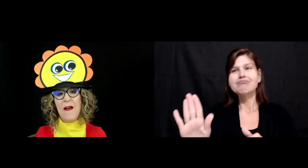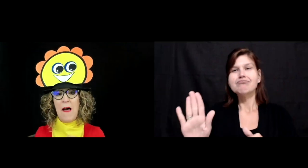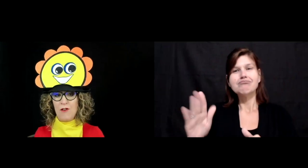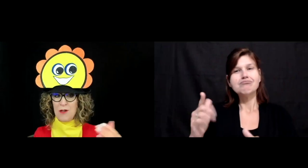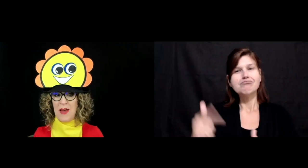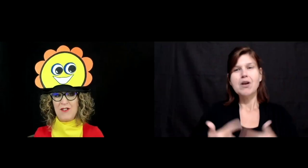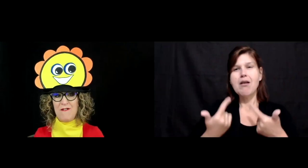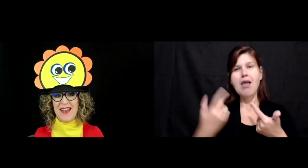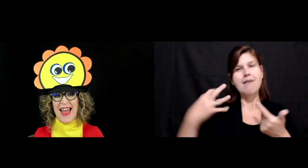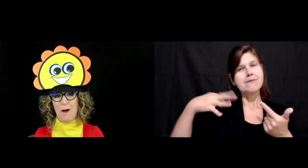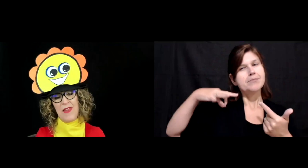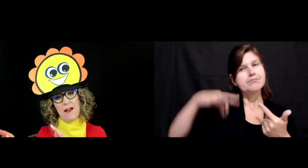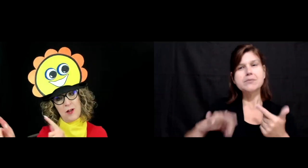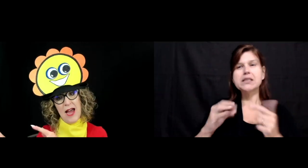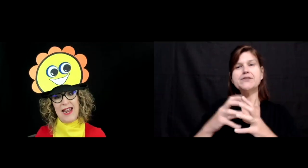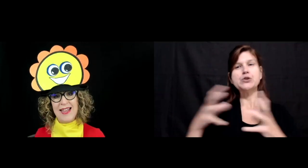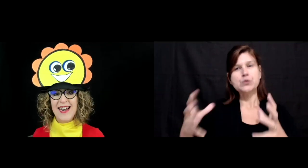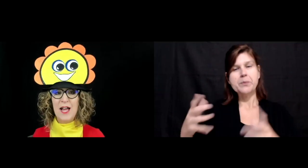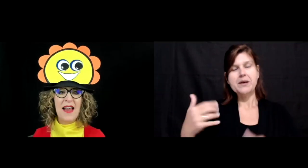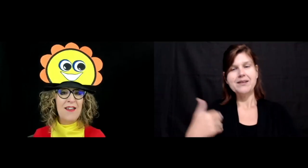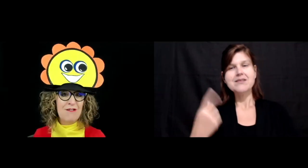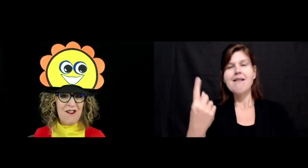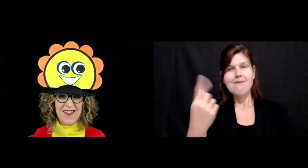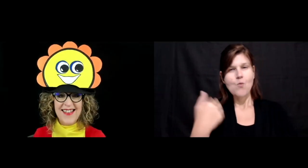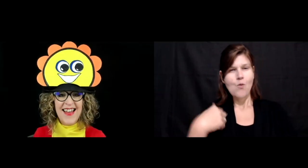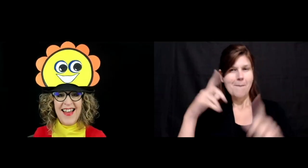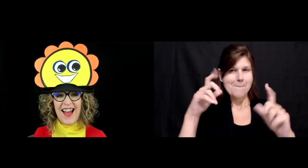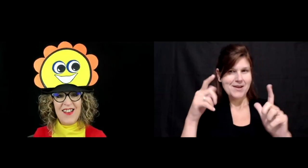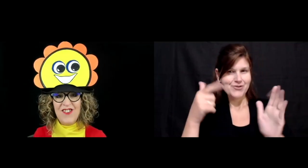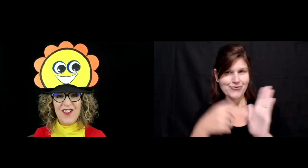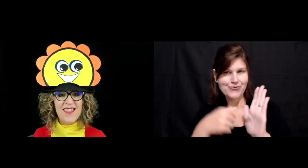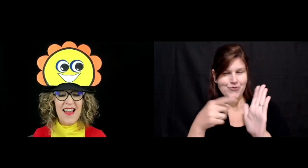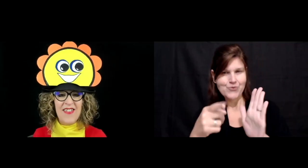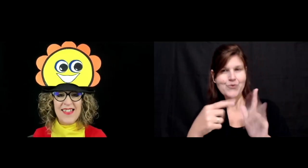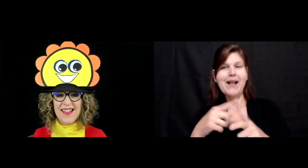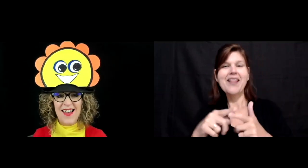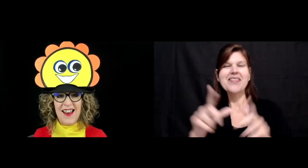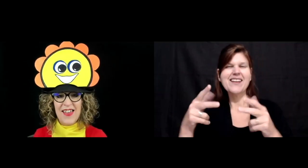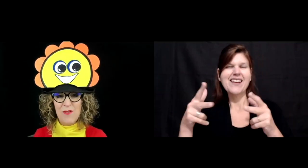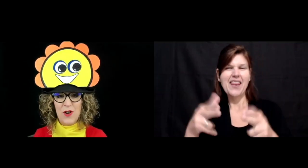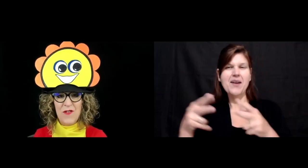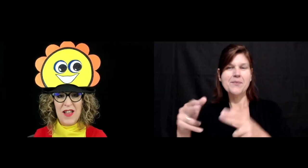I've got a picture of her now and then a a little clip later on. And I mean, she just, this little girl I think is wonderful